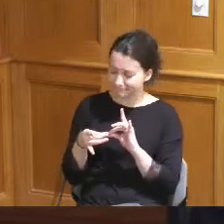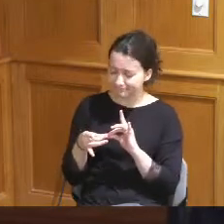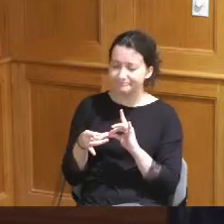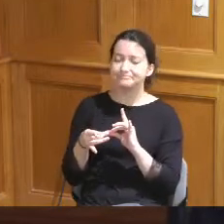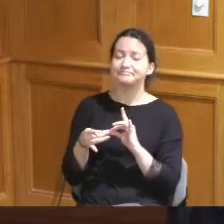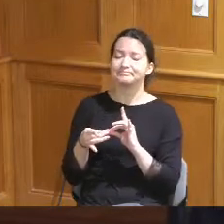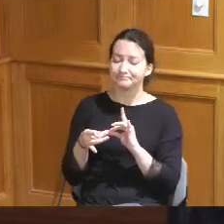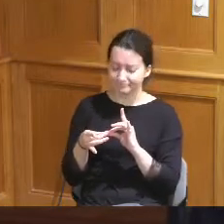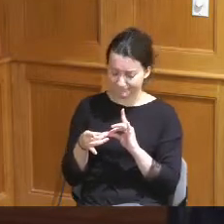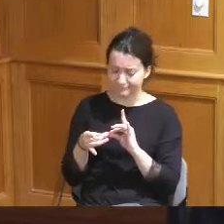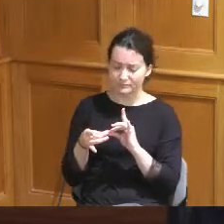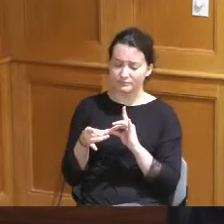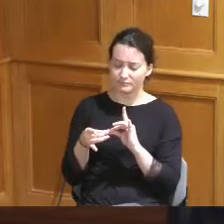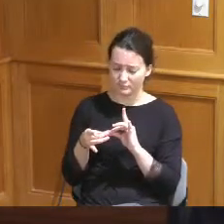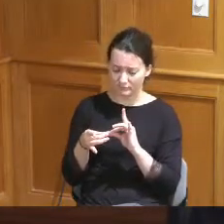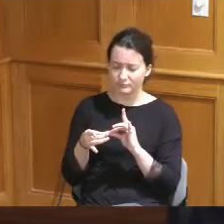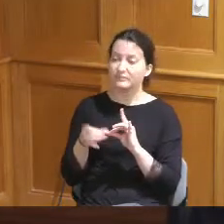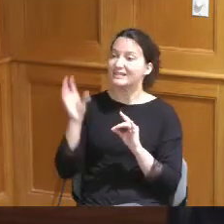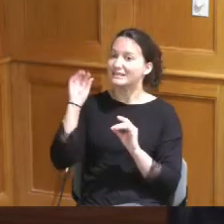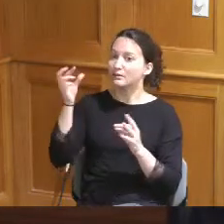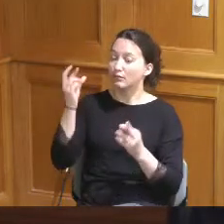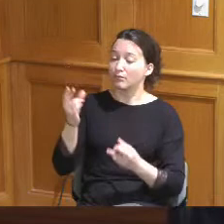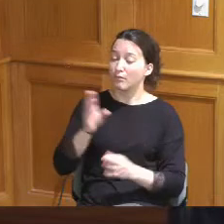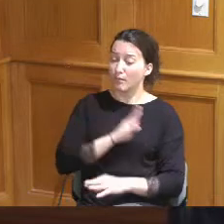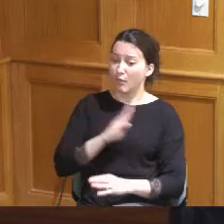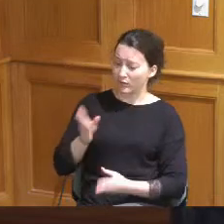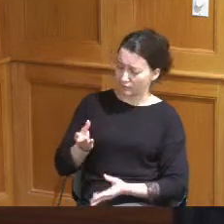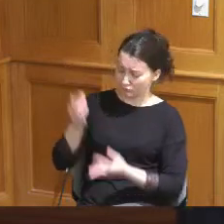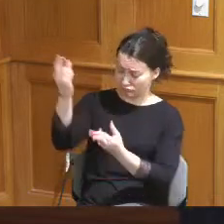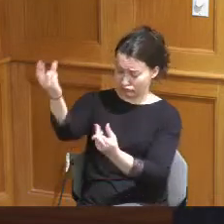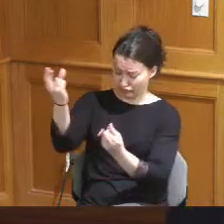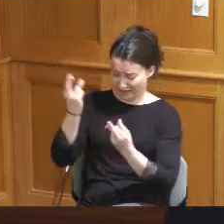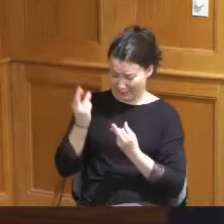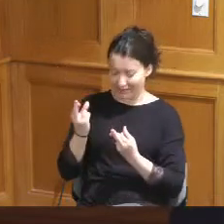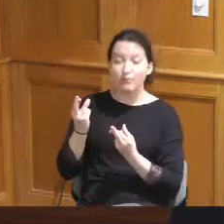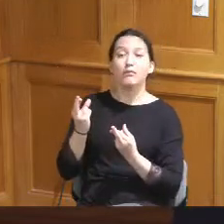where we're going to be at least recommending to the Board for asking for the authority to submit